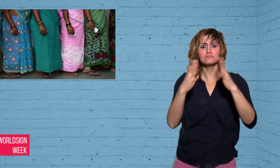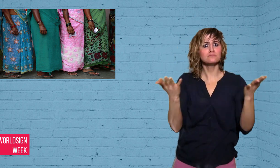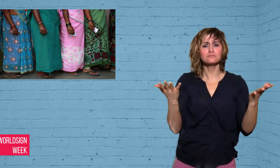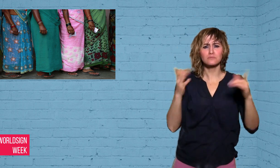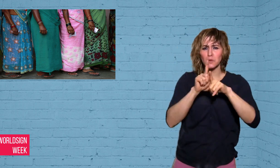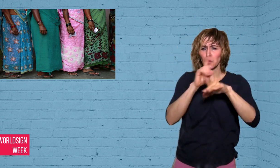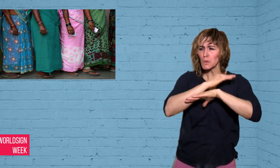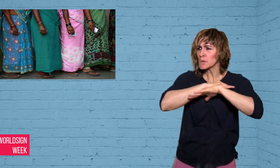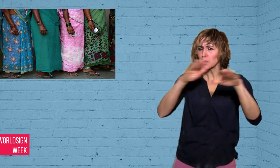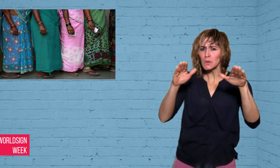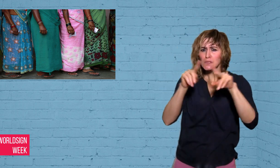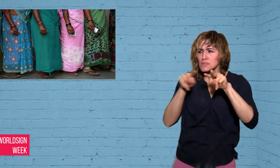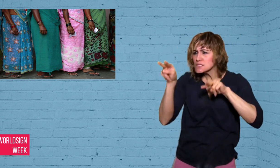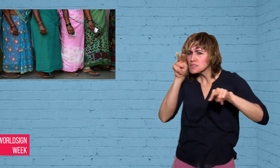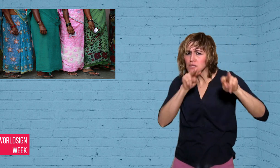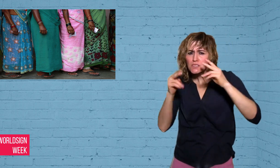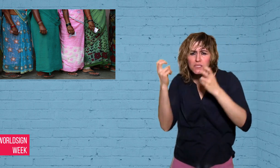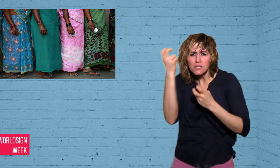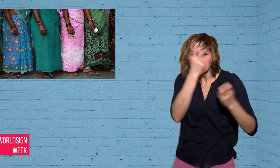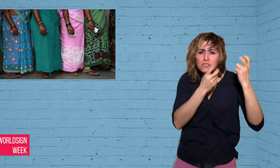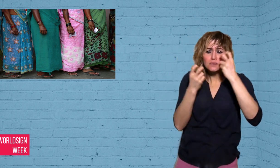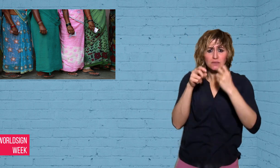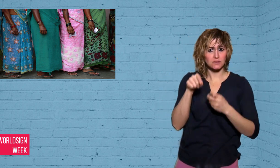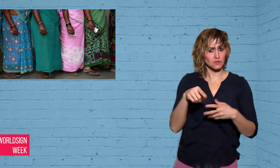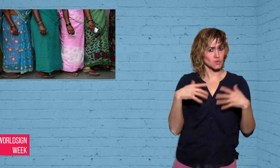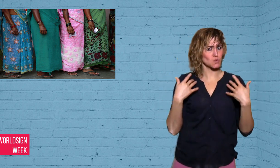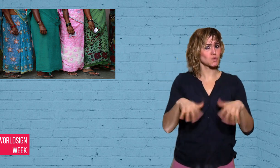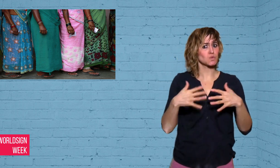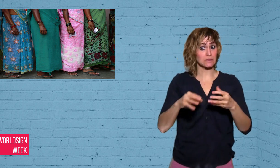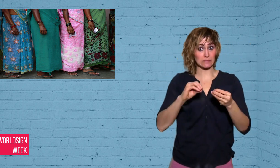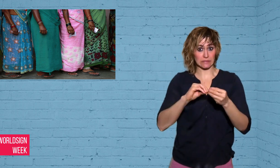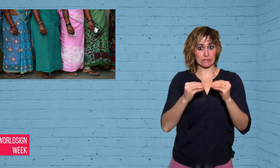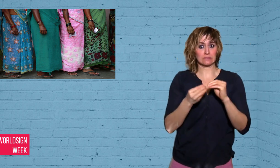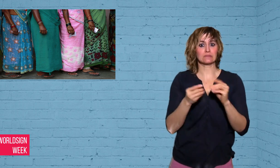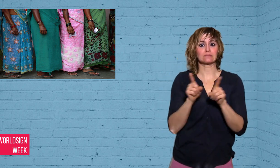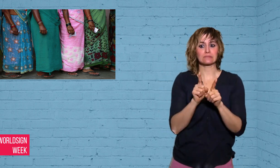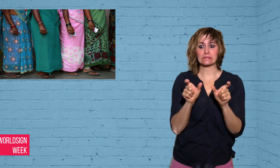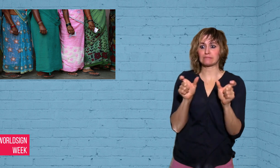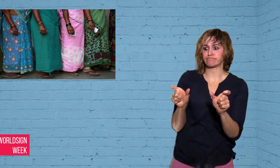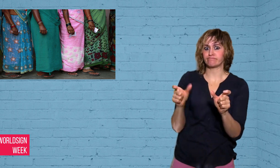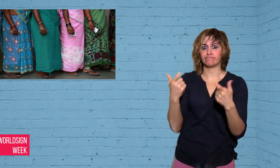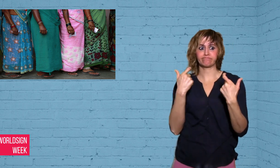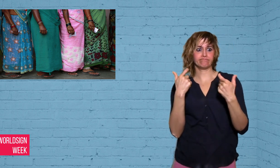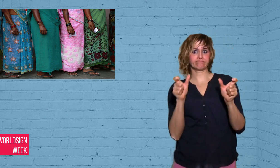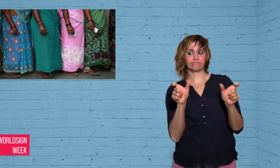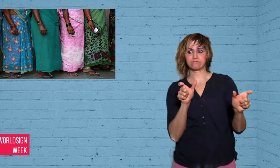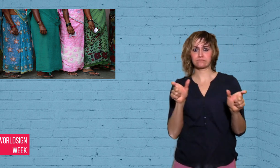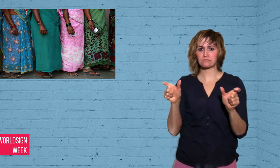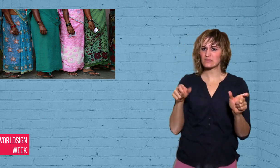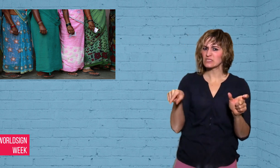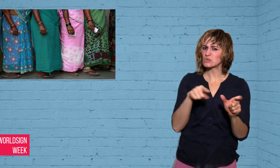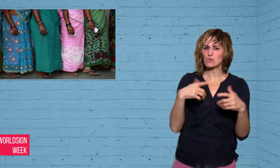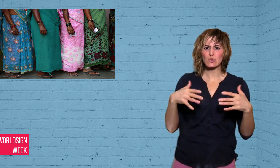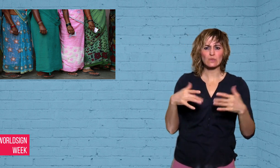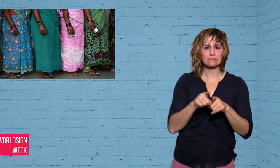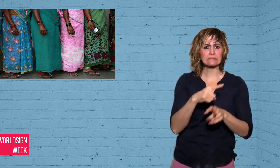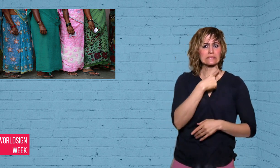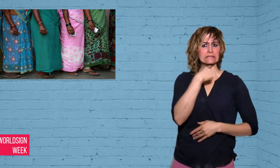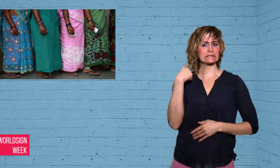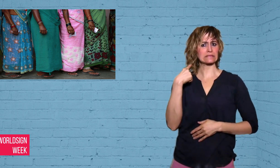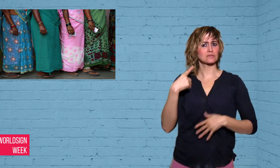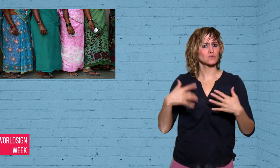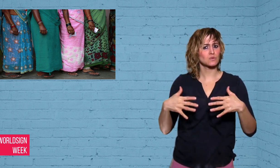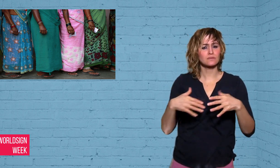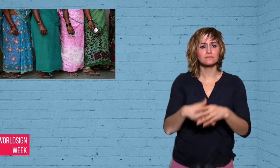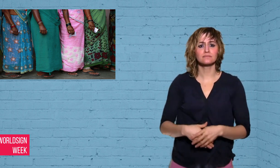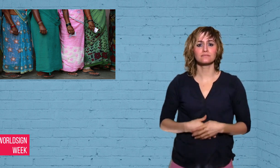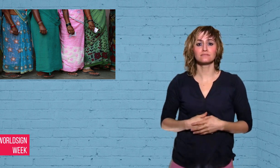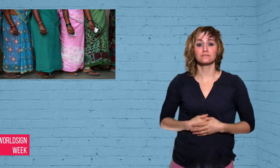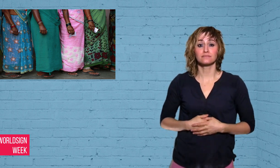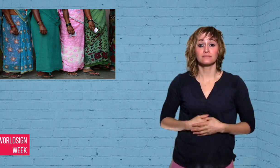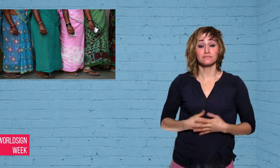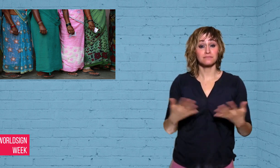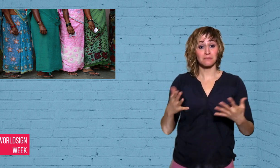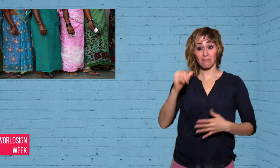Rape is notorious and rampant in India,